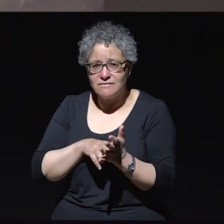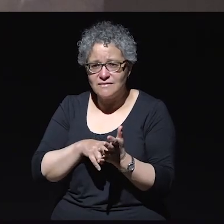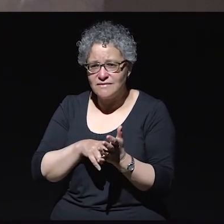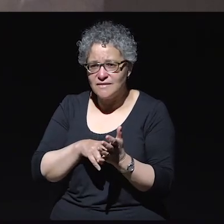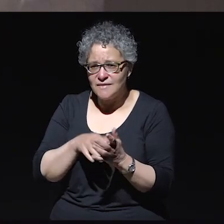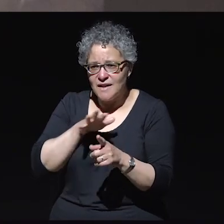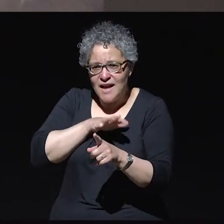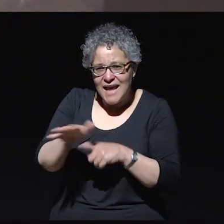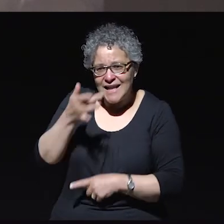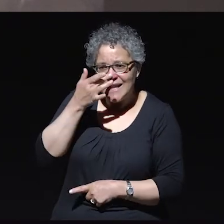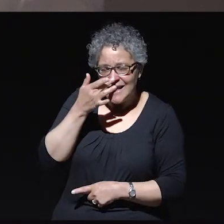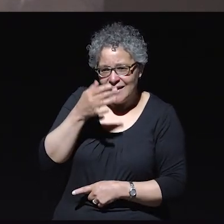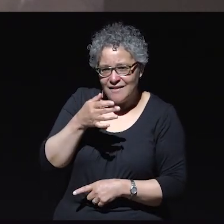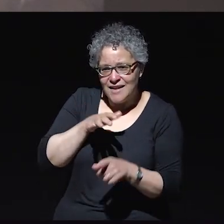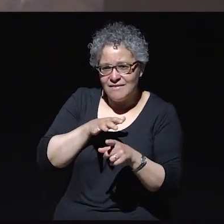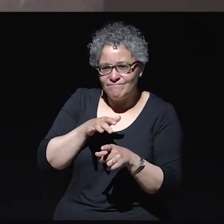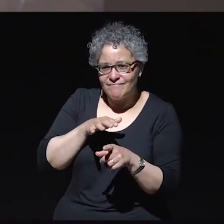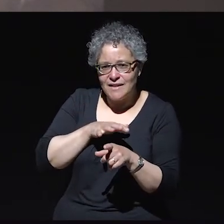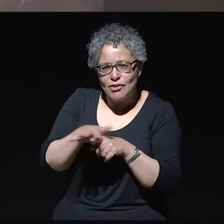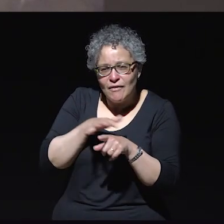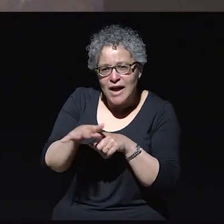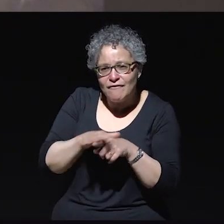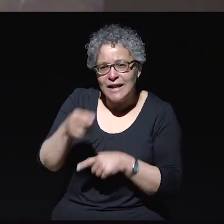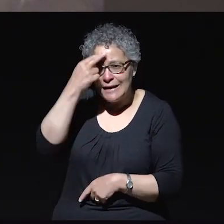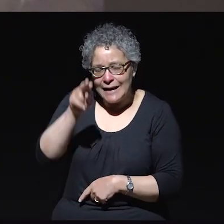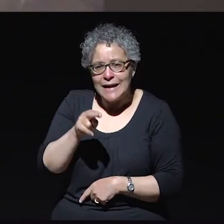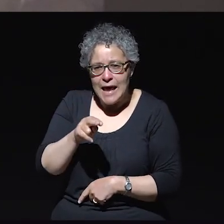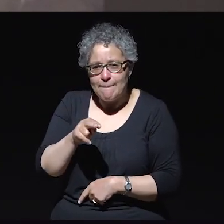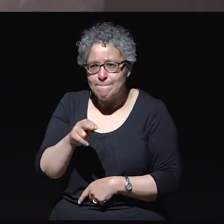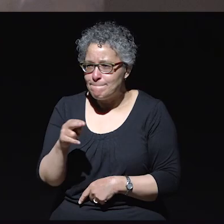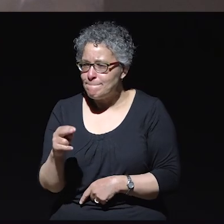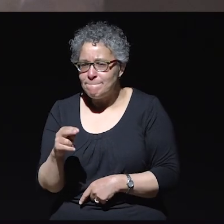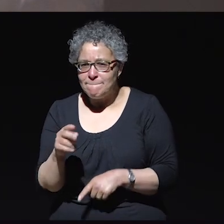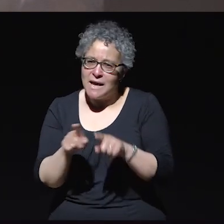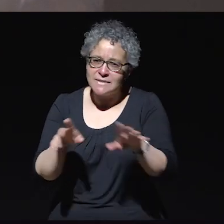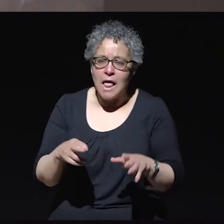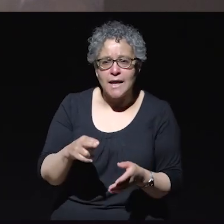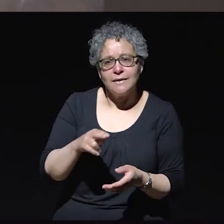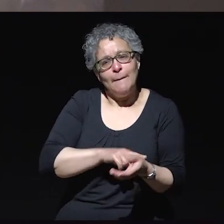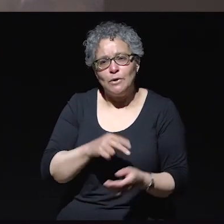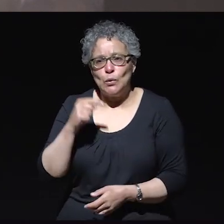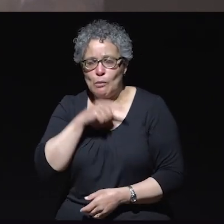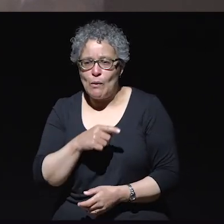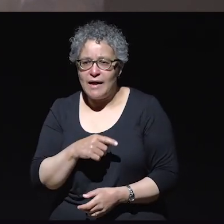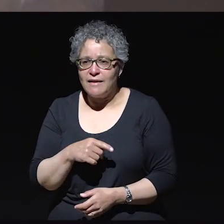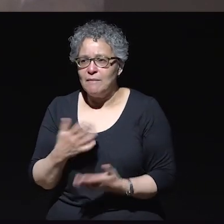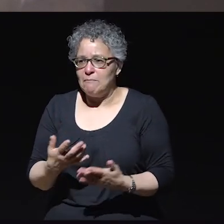in the first part of the 20th century, mirroring the Blue Boy of the famous 'Blue Boy' that had just been sold.